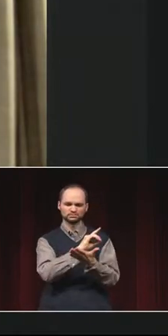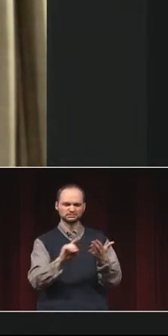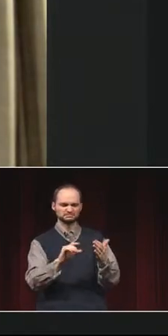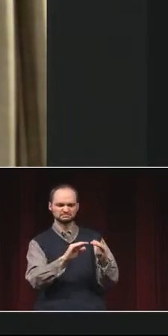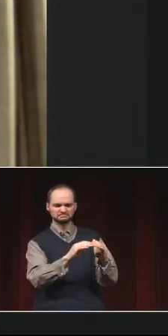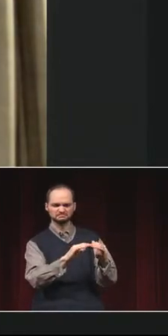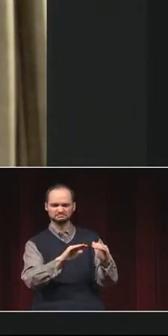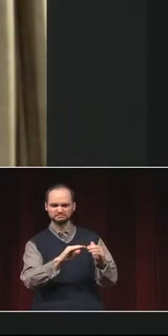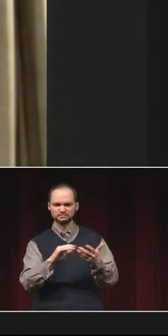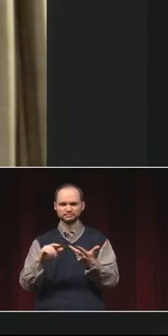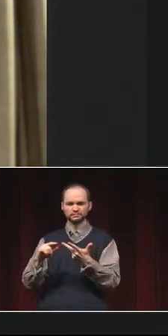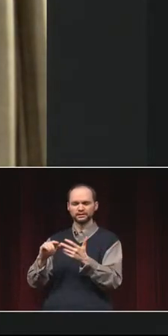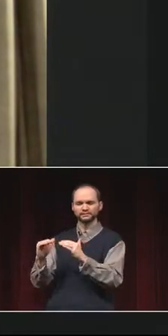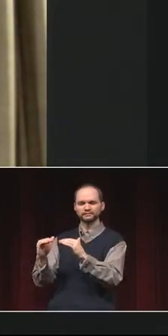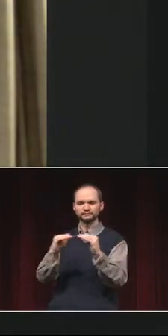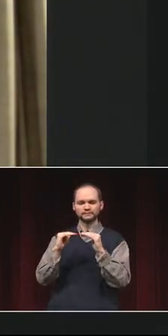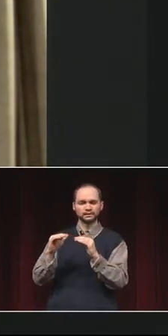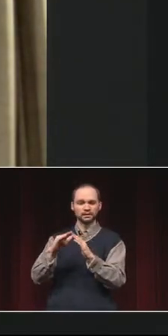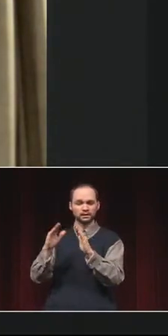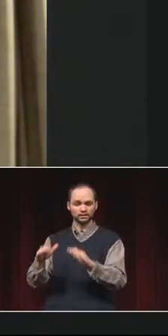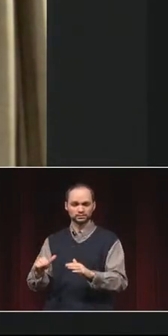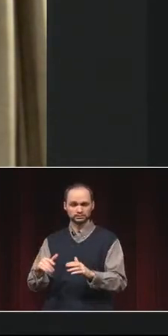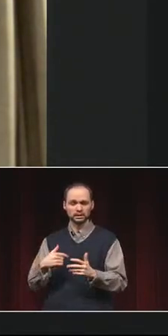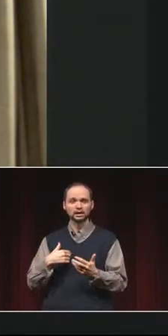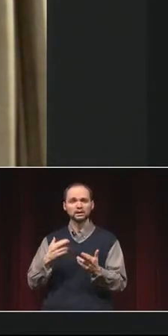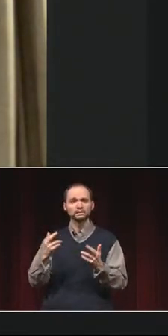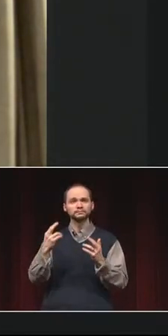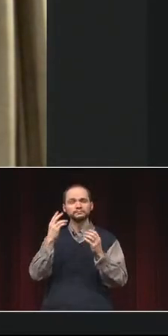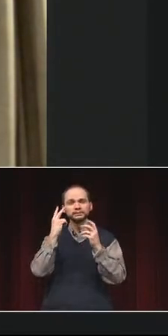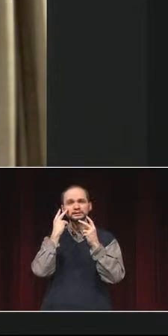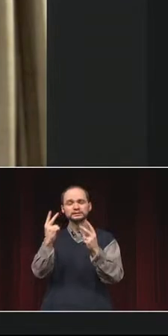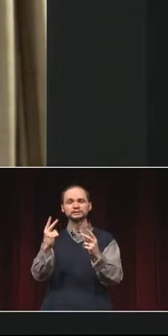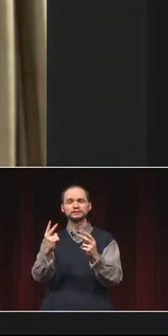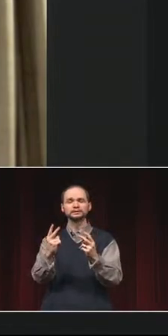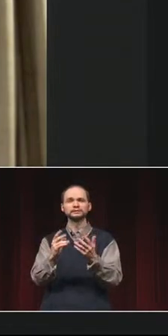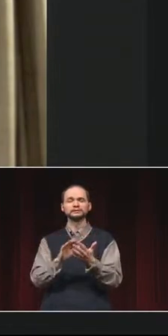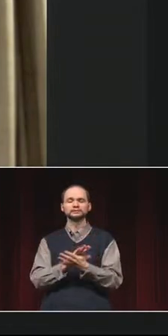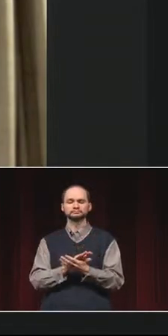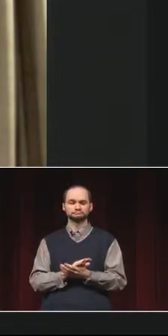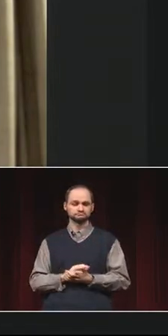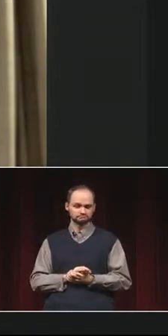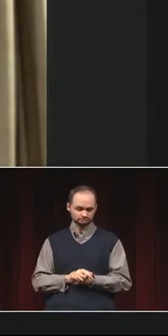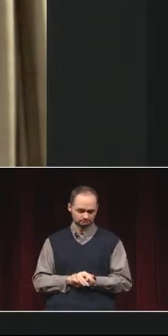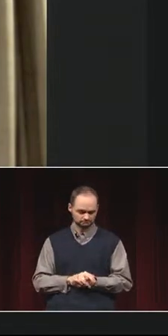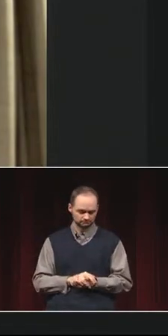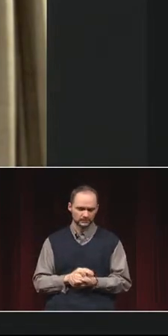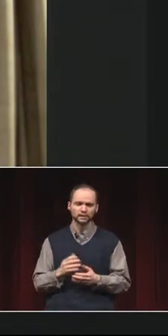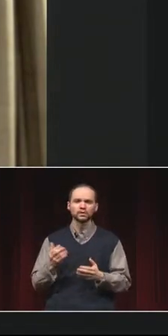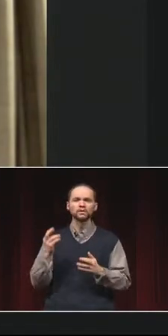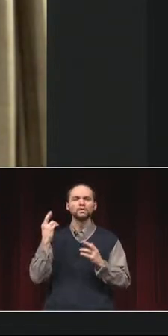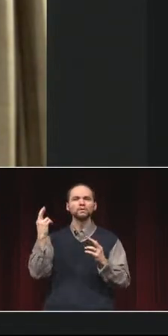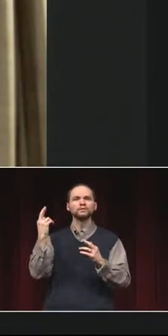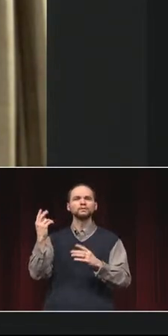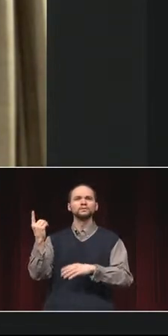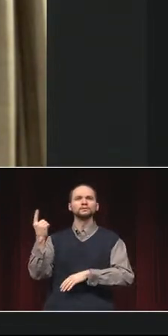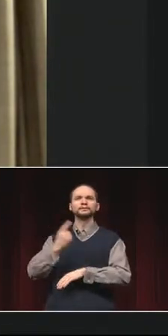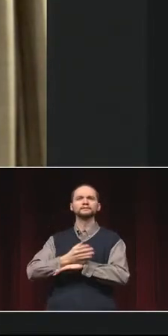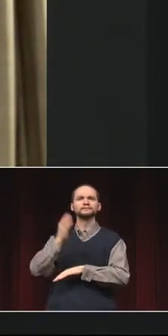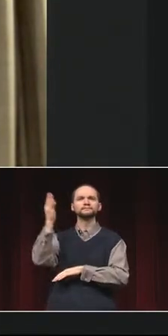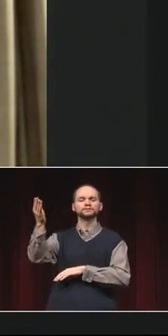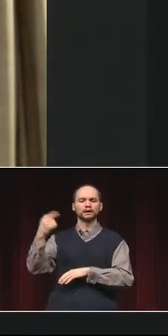I dream one day of having a platform that will allow me to visit schools, hospitals,